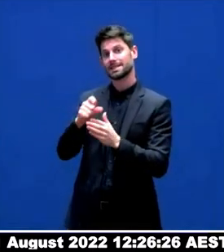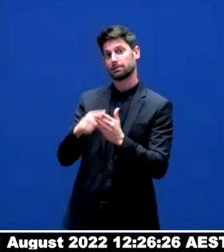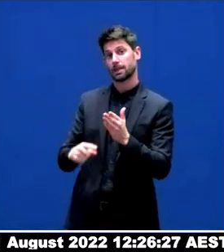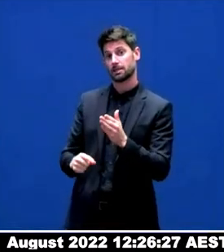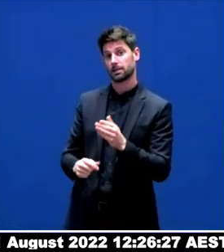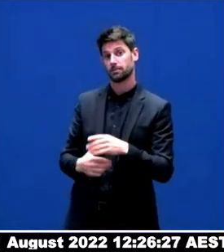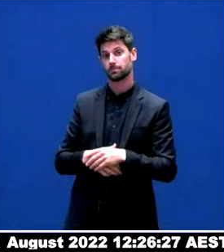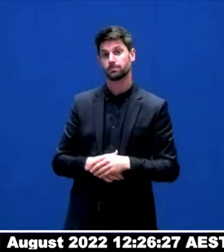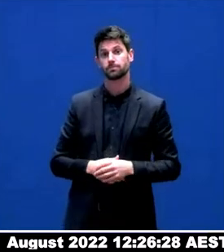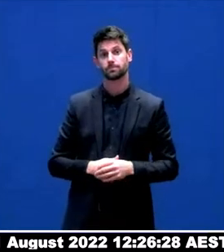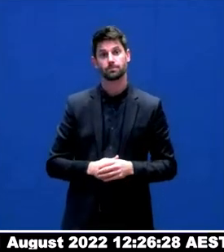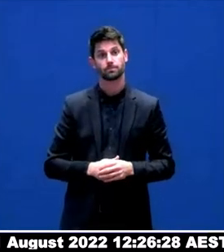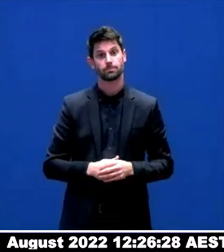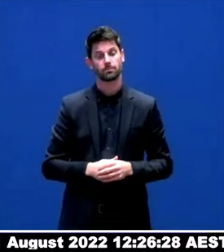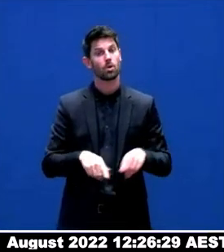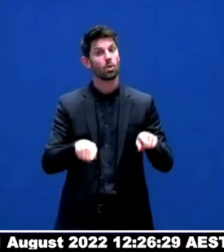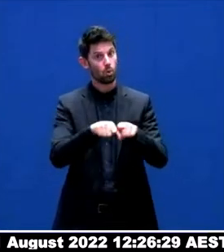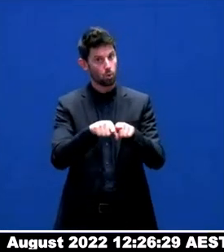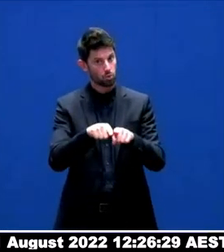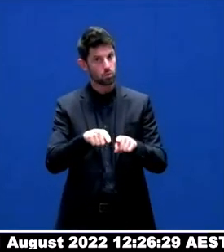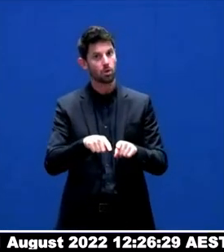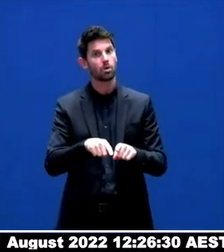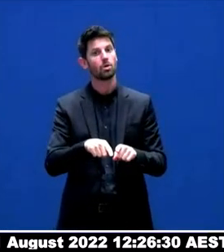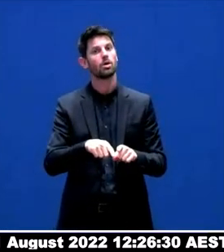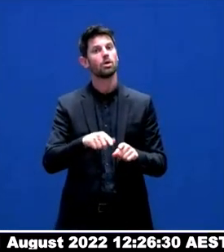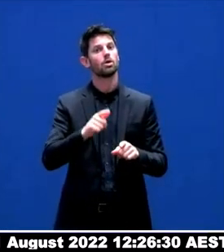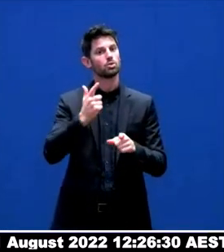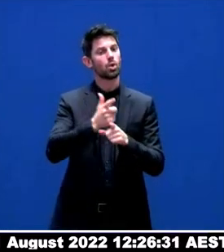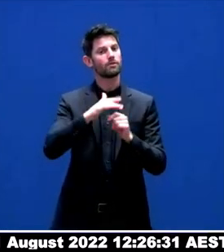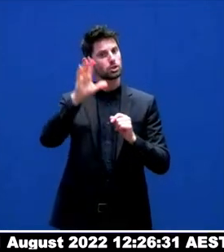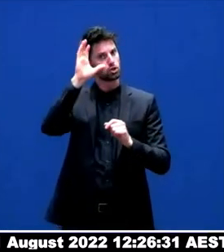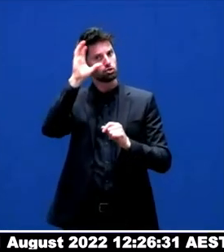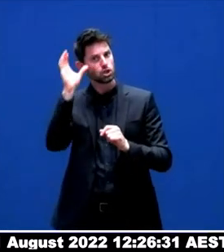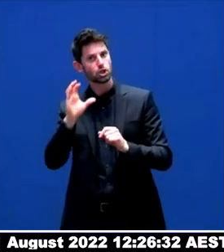Mm-hmm. MS EASTMAN: There's also a reference in regional and rural areas, have